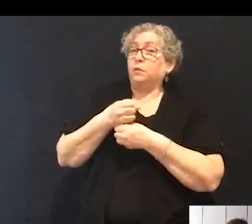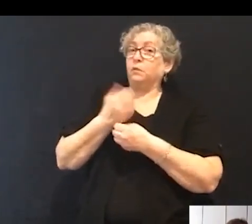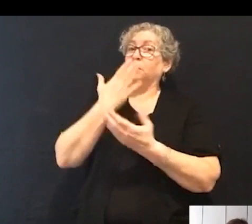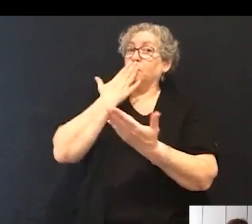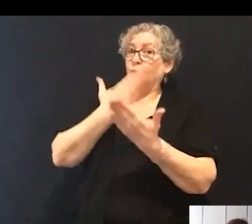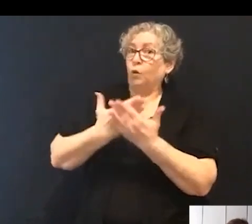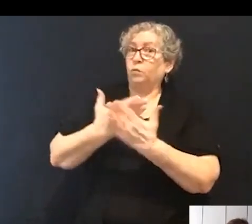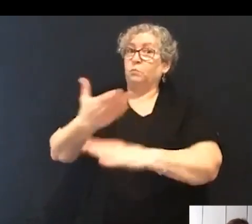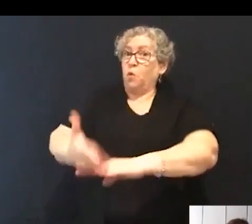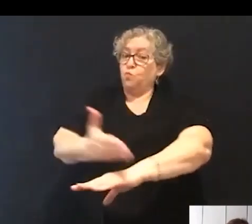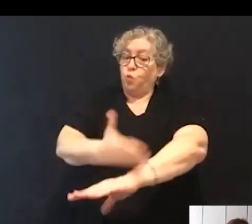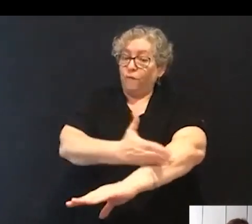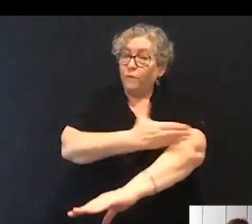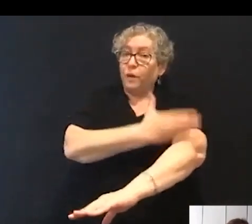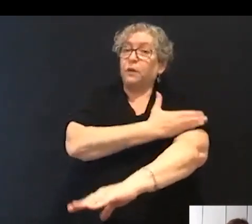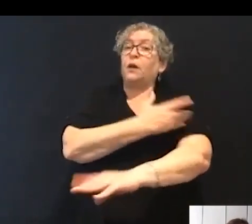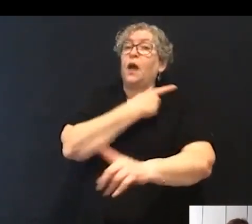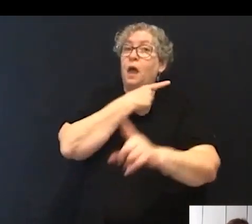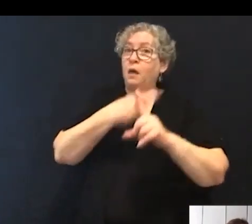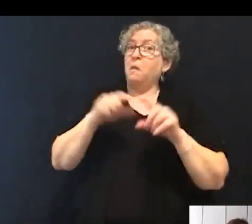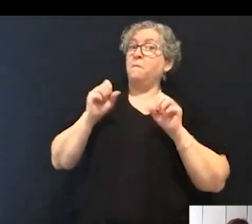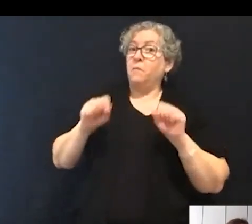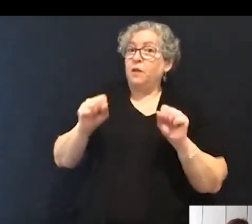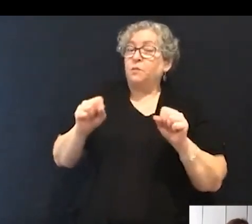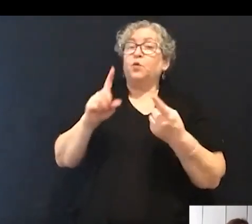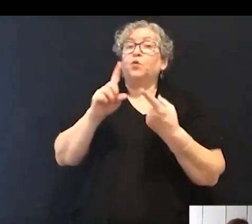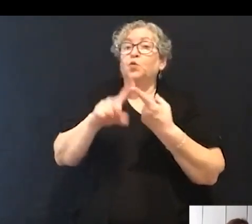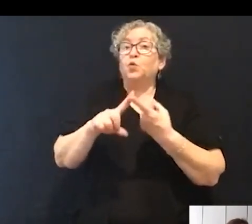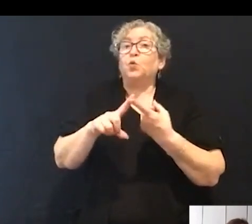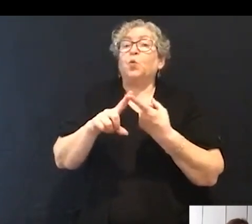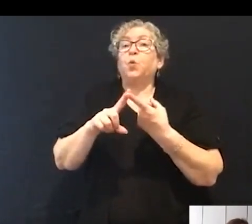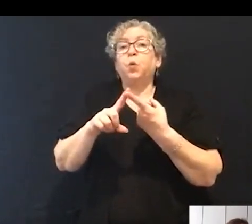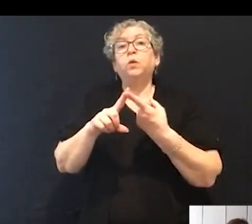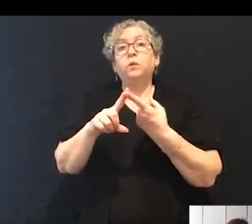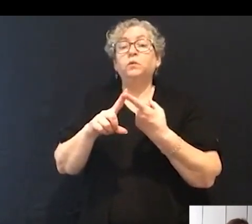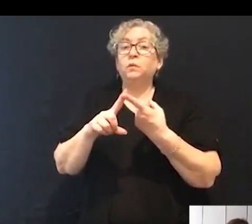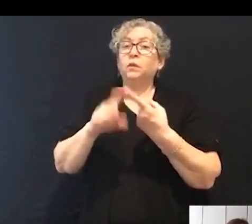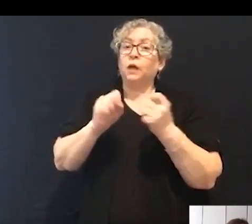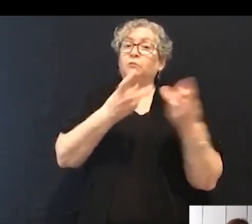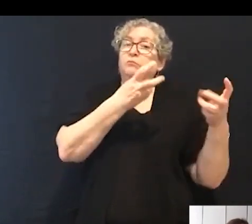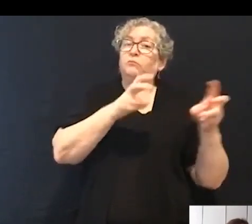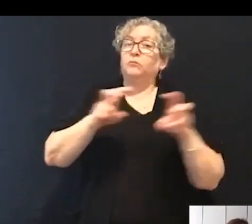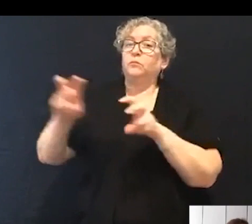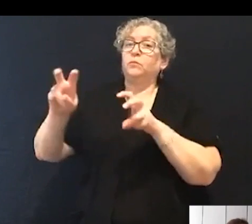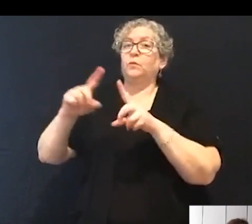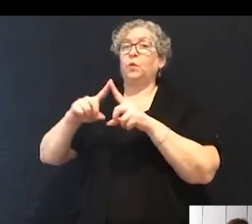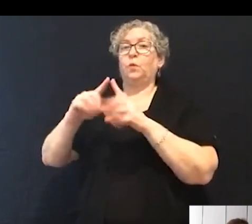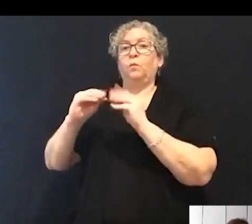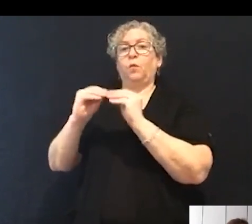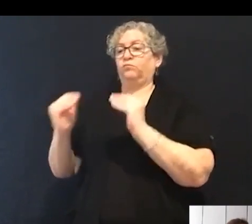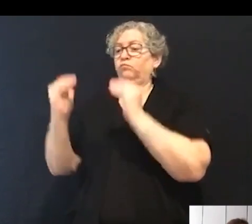and have the potential to be moved to further clinical studies.